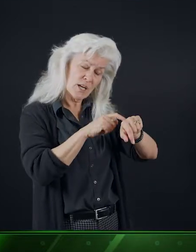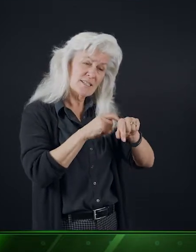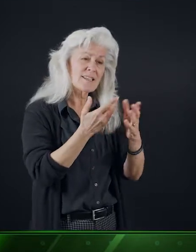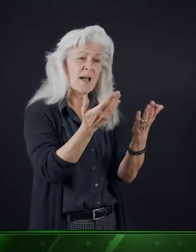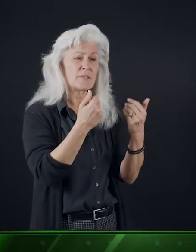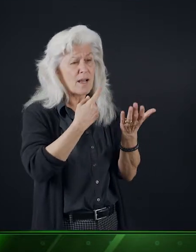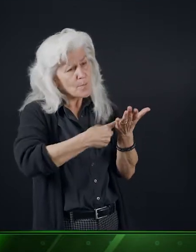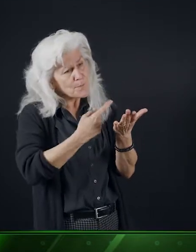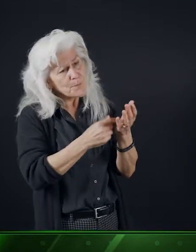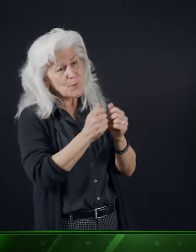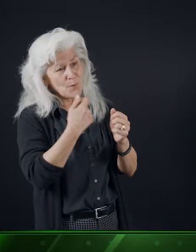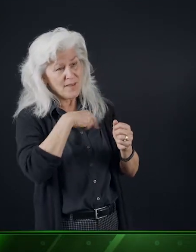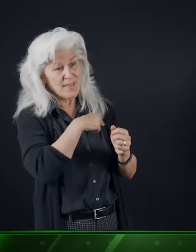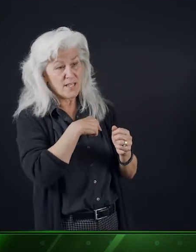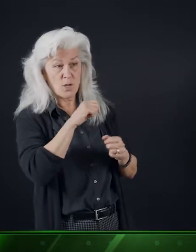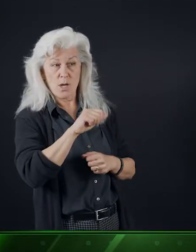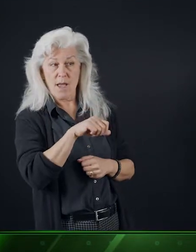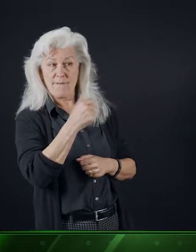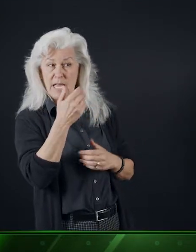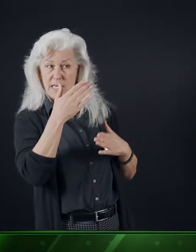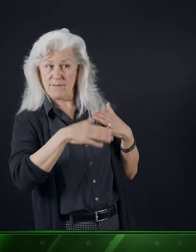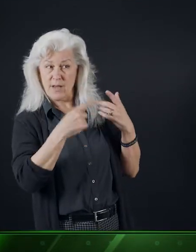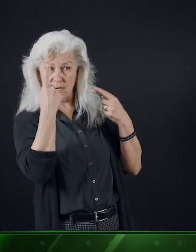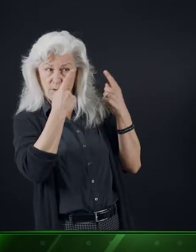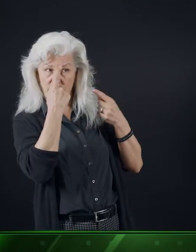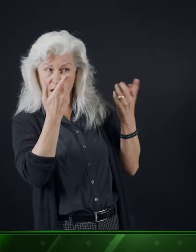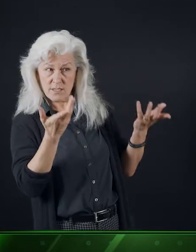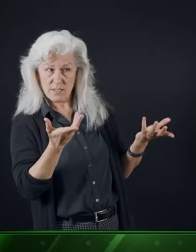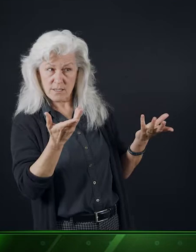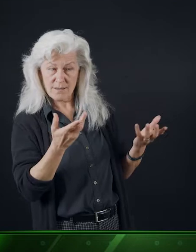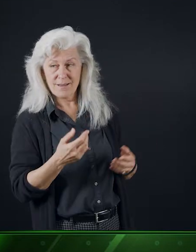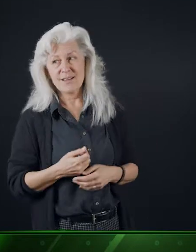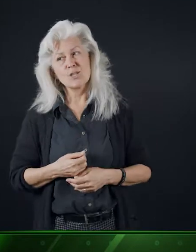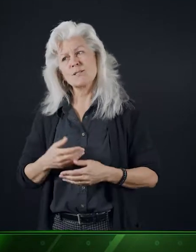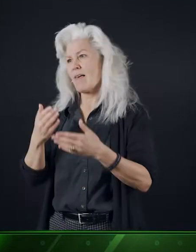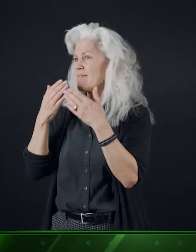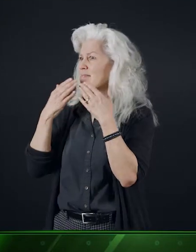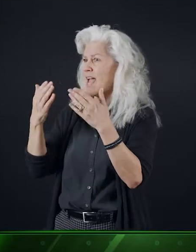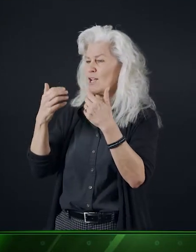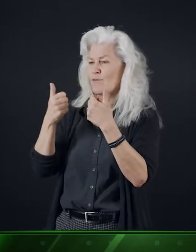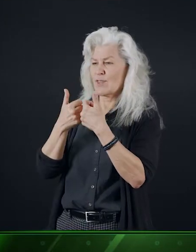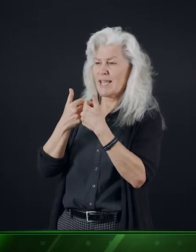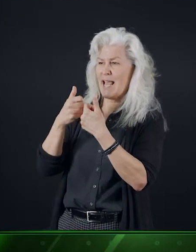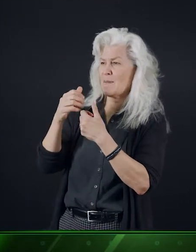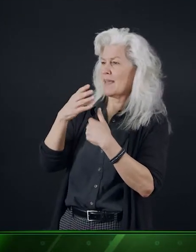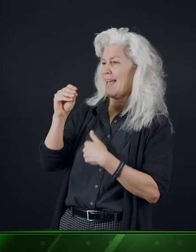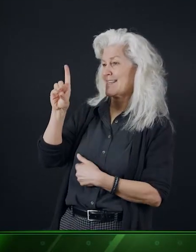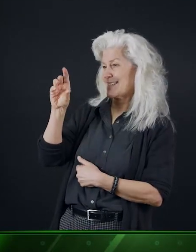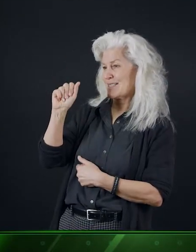Do you have any final thoughts? Just a huge thank you to the gaming and disability community members who have been on this journey with us